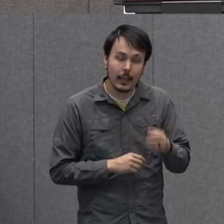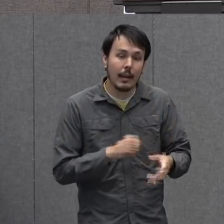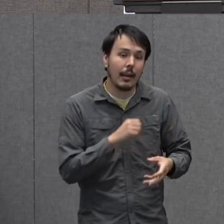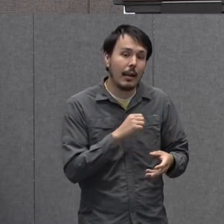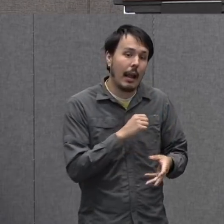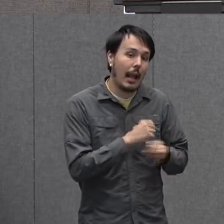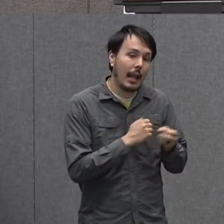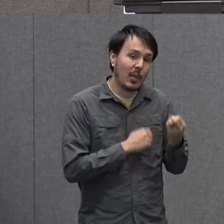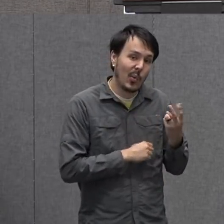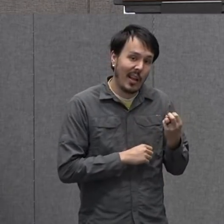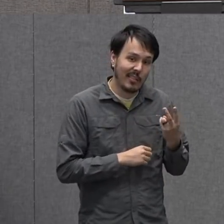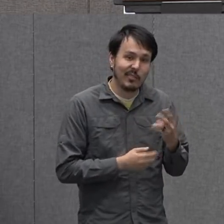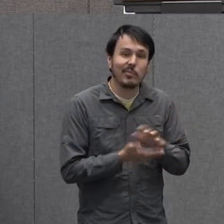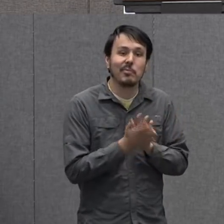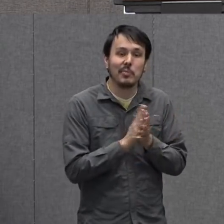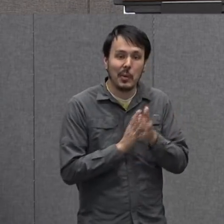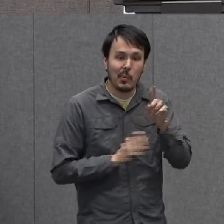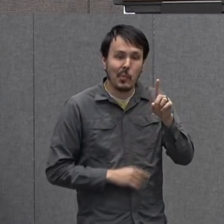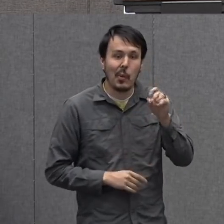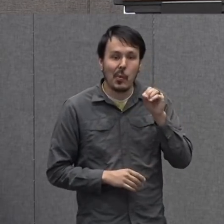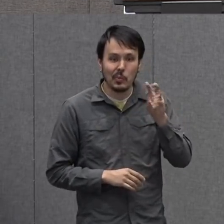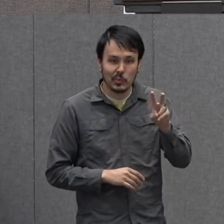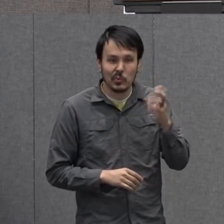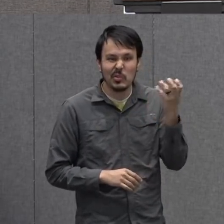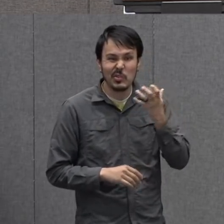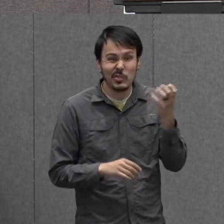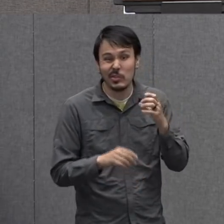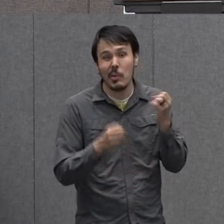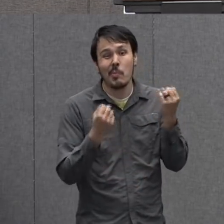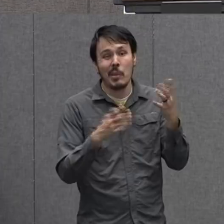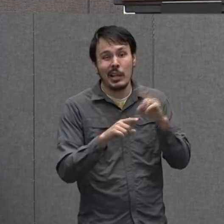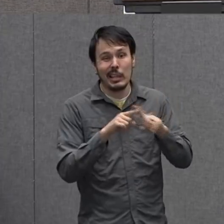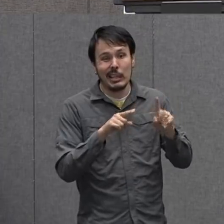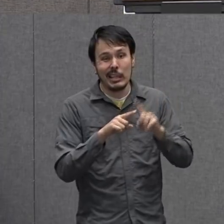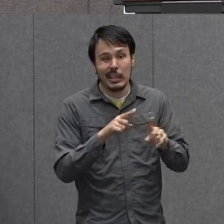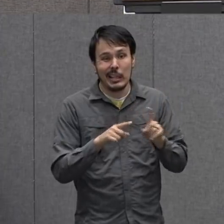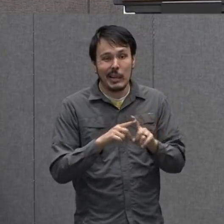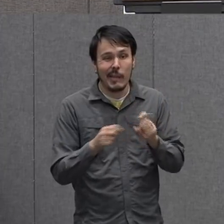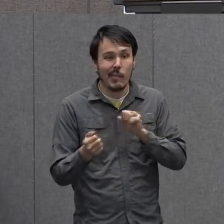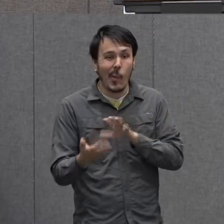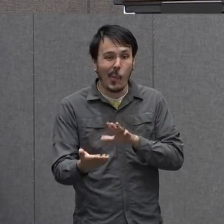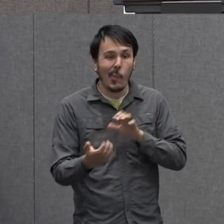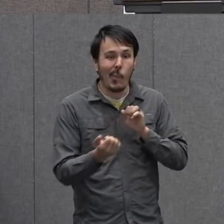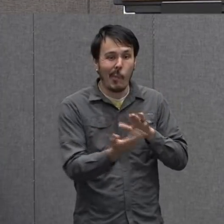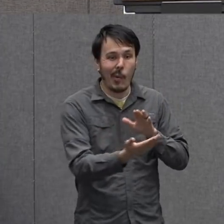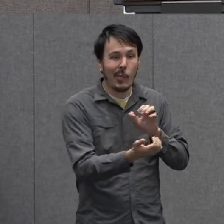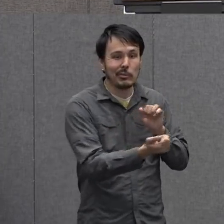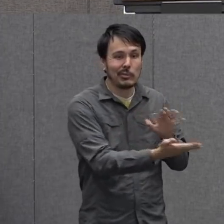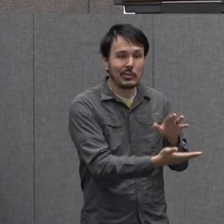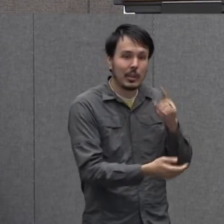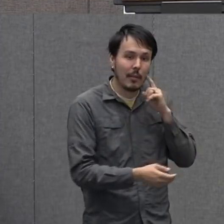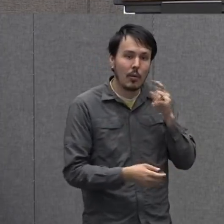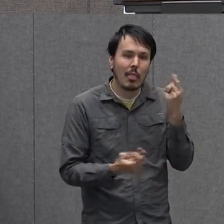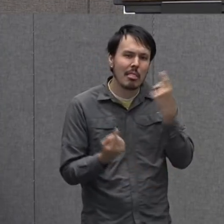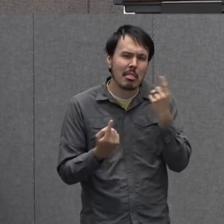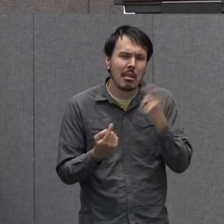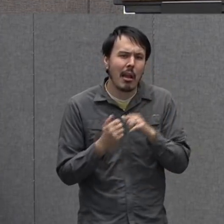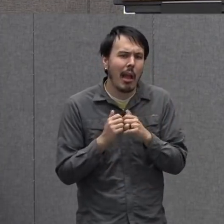So there are lots of different ways that we could look at these numbers from her book and see and think about how we could combine them